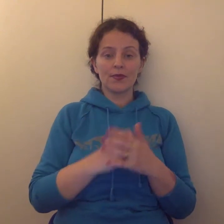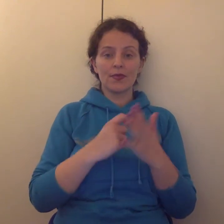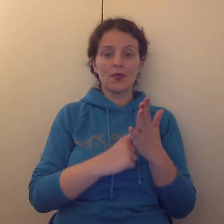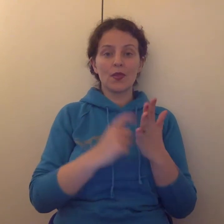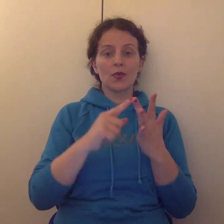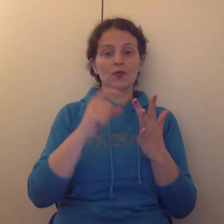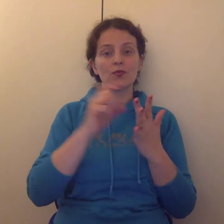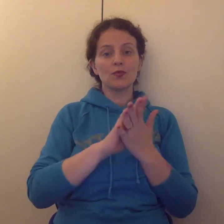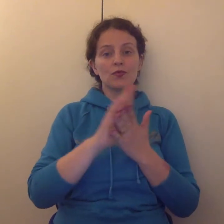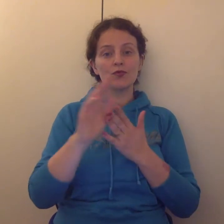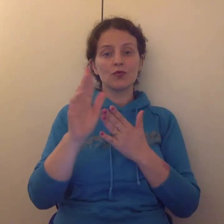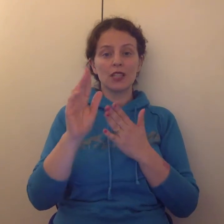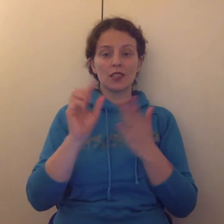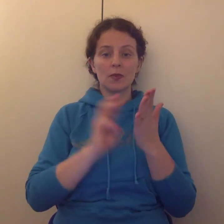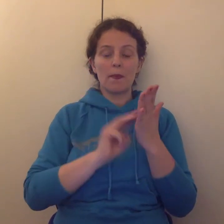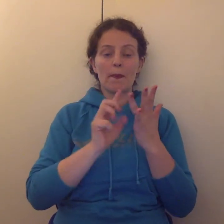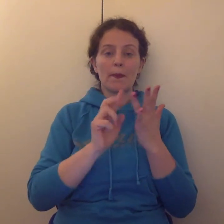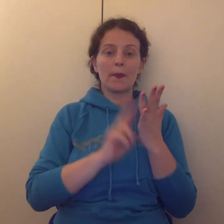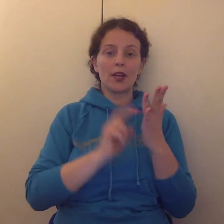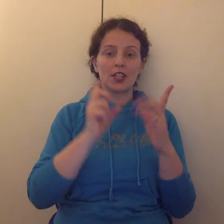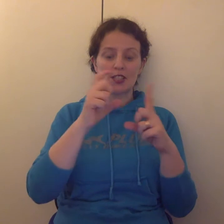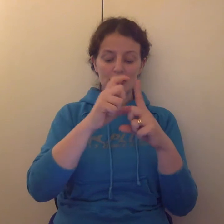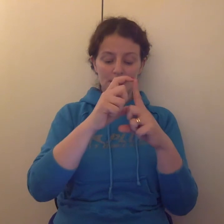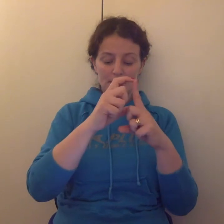RICHMOND